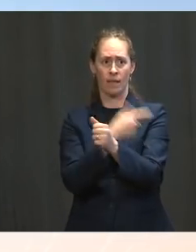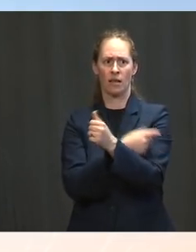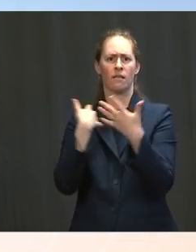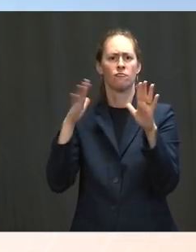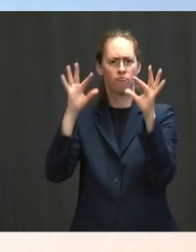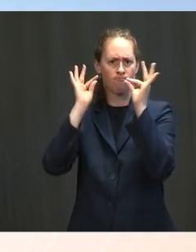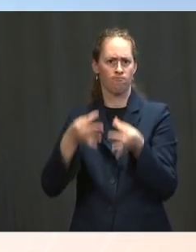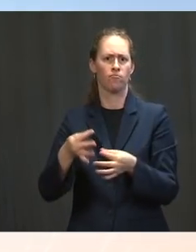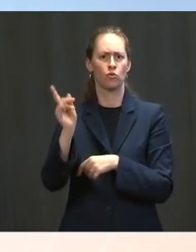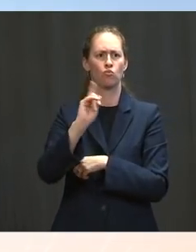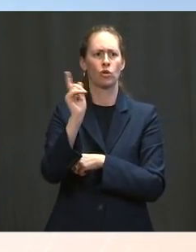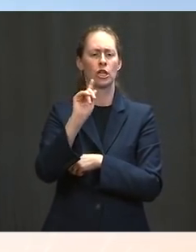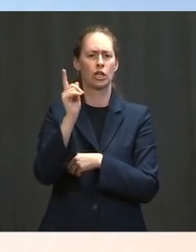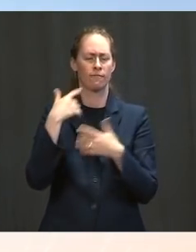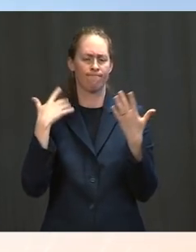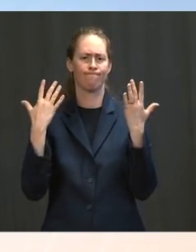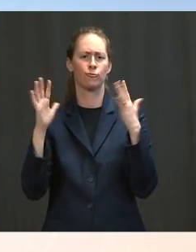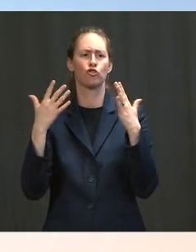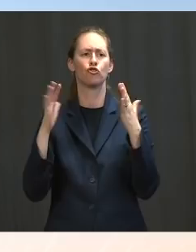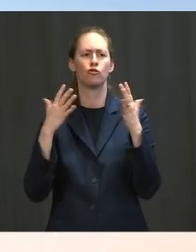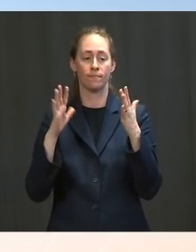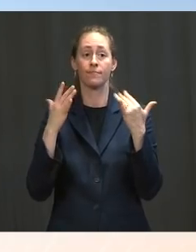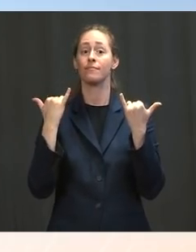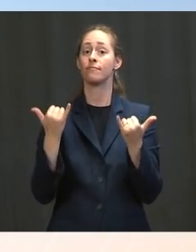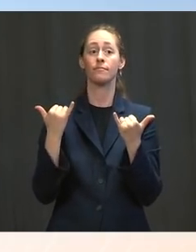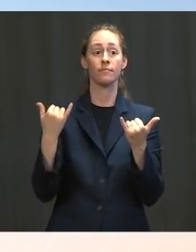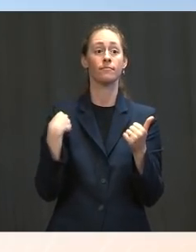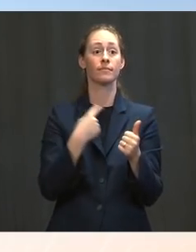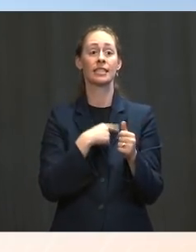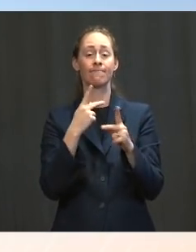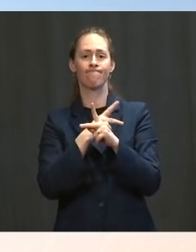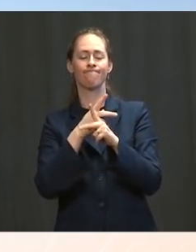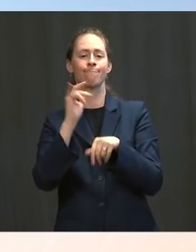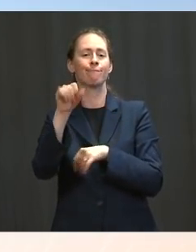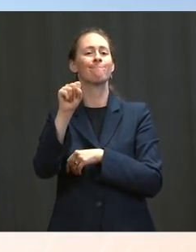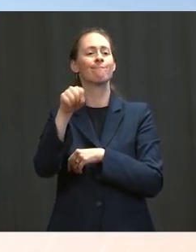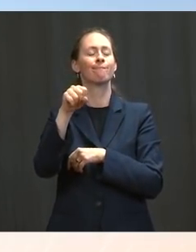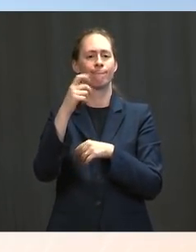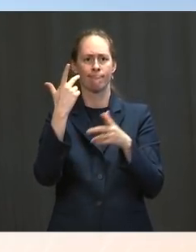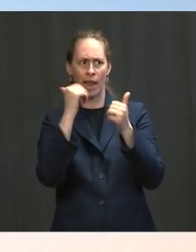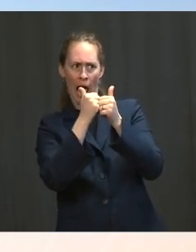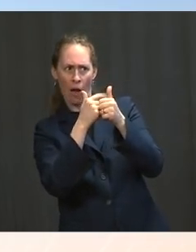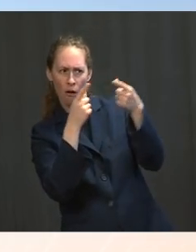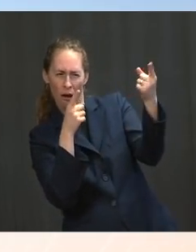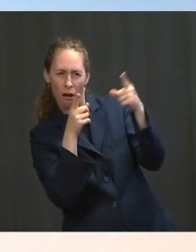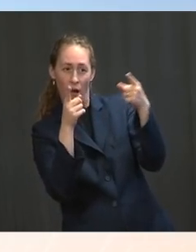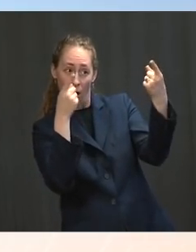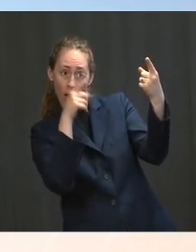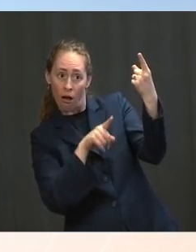is that there are logistical challenges, because when you talk about working with countries, even as we convey to a country